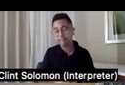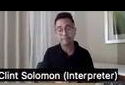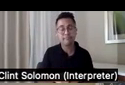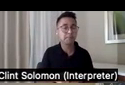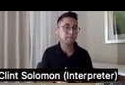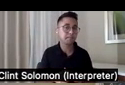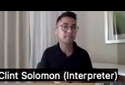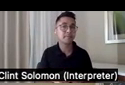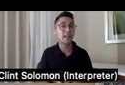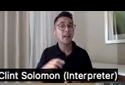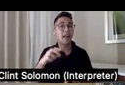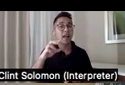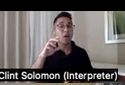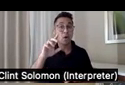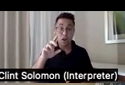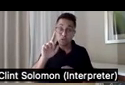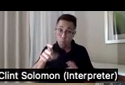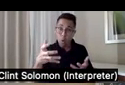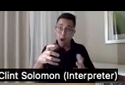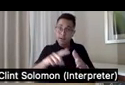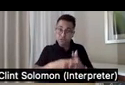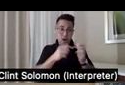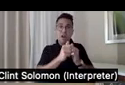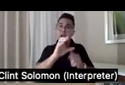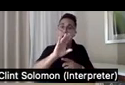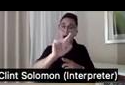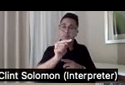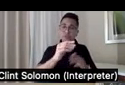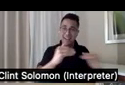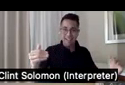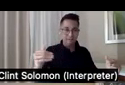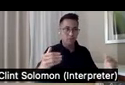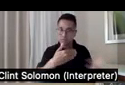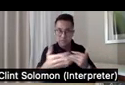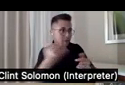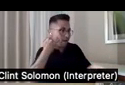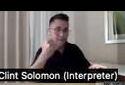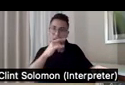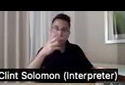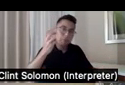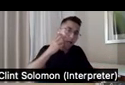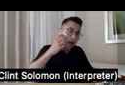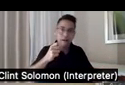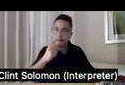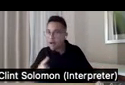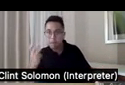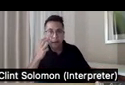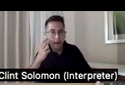is where we want to begin whether the child's blind or not the representation would be the icon